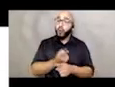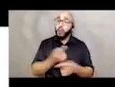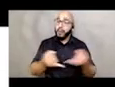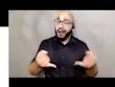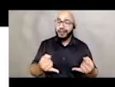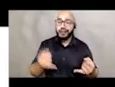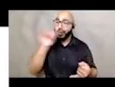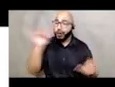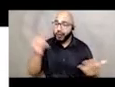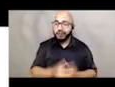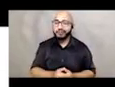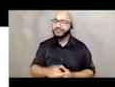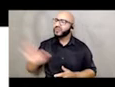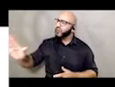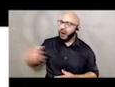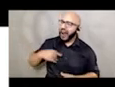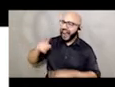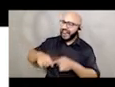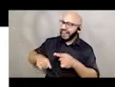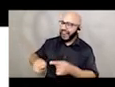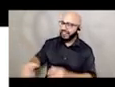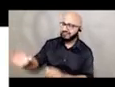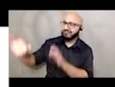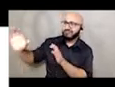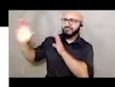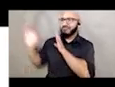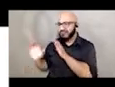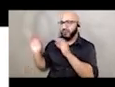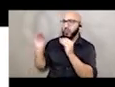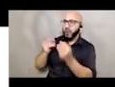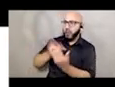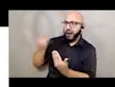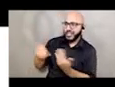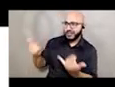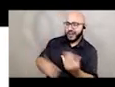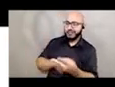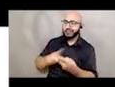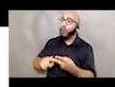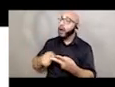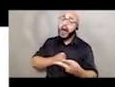any additional projects right now or I'm sorry, I can't stay late tonight.